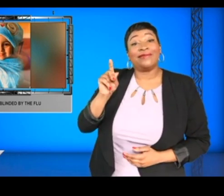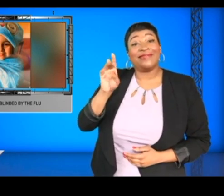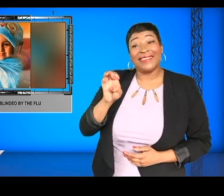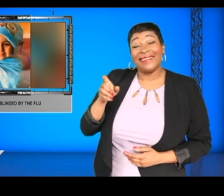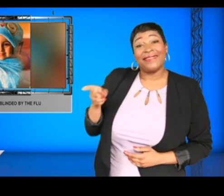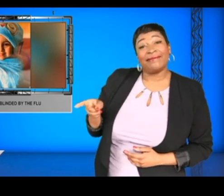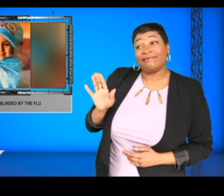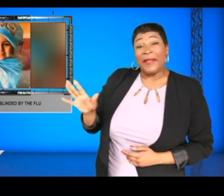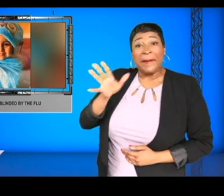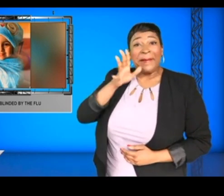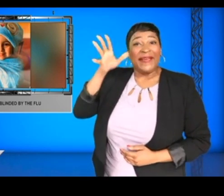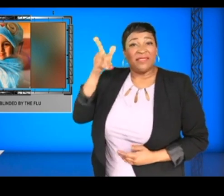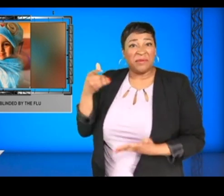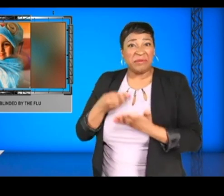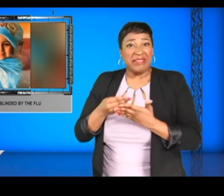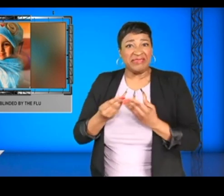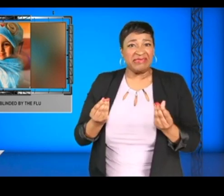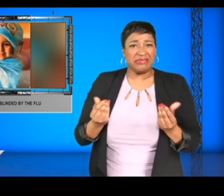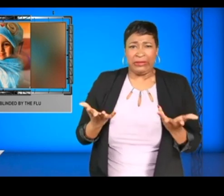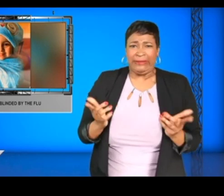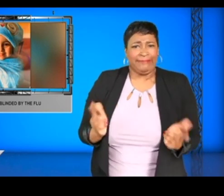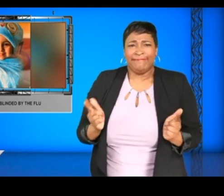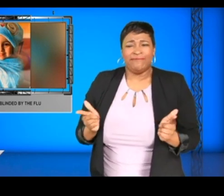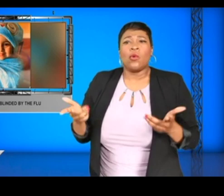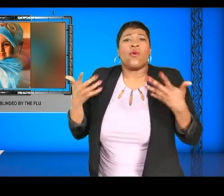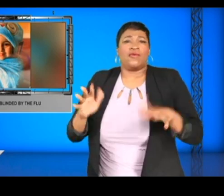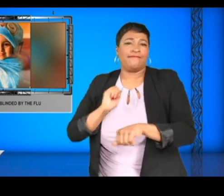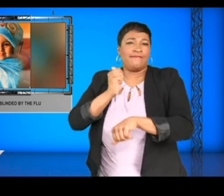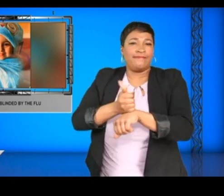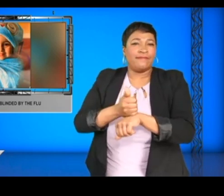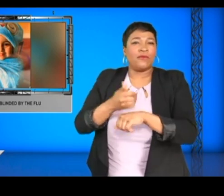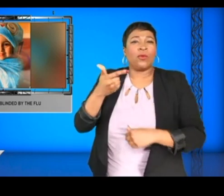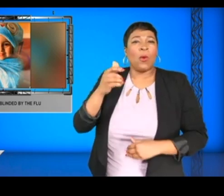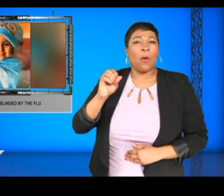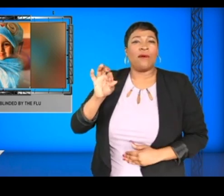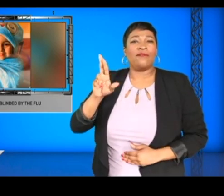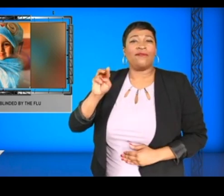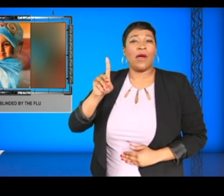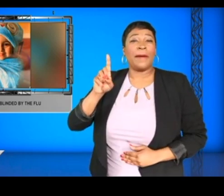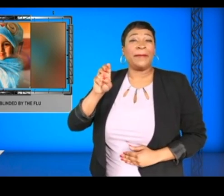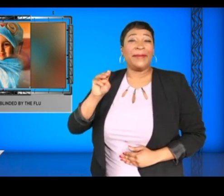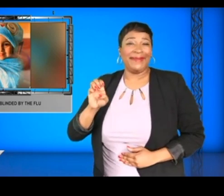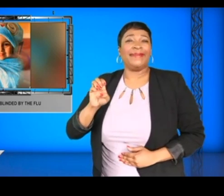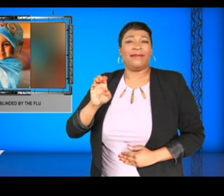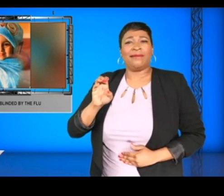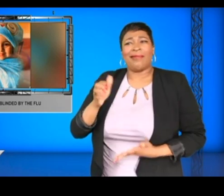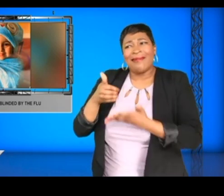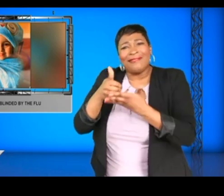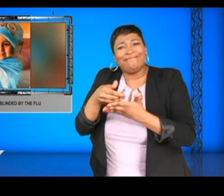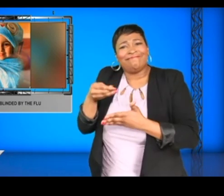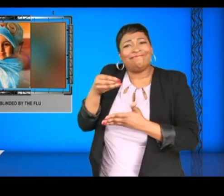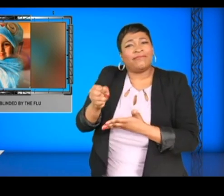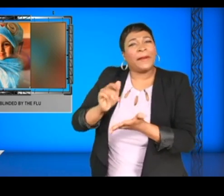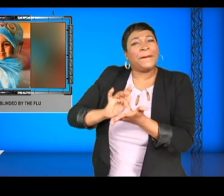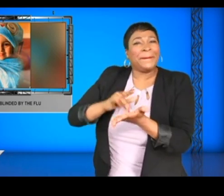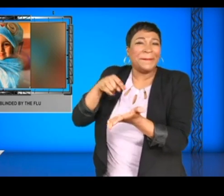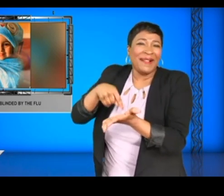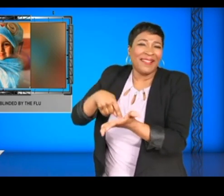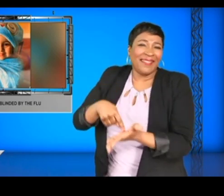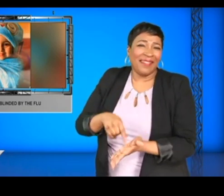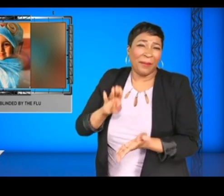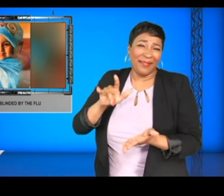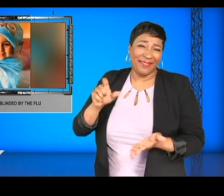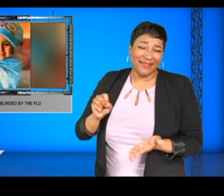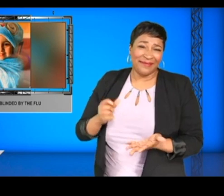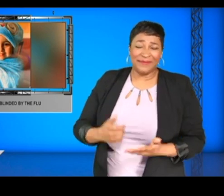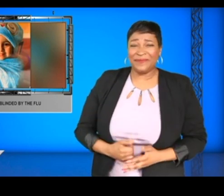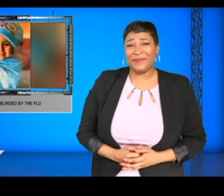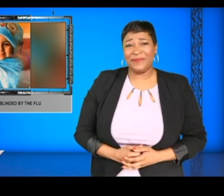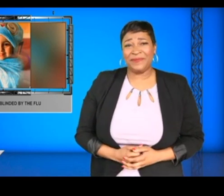Jade's parents have started a GoFundMe page to help with the mounting medical bills.